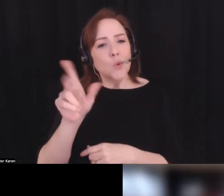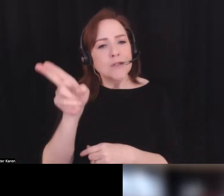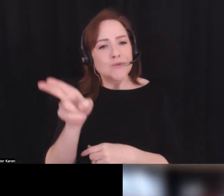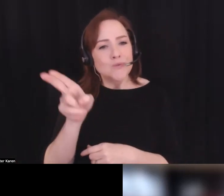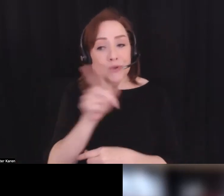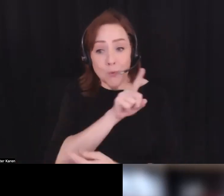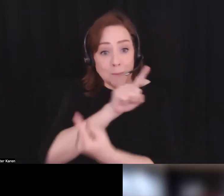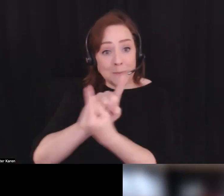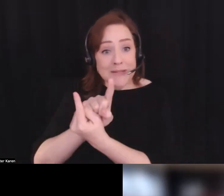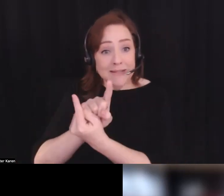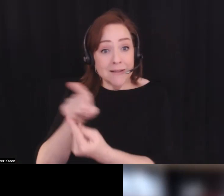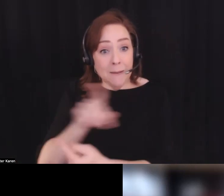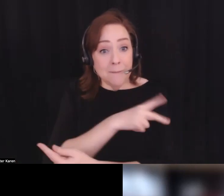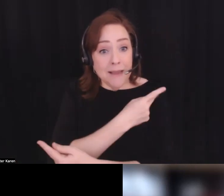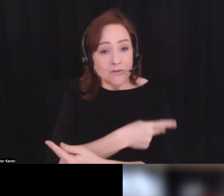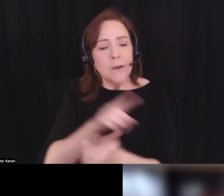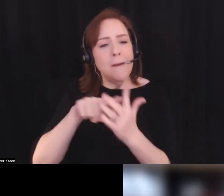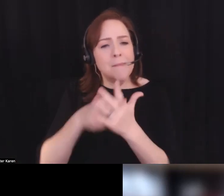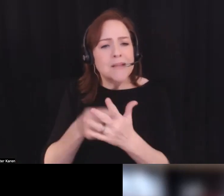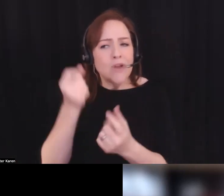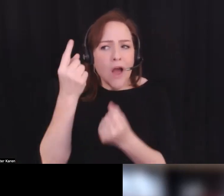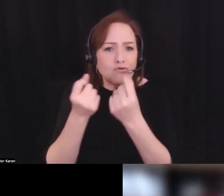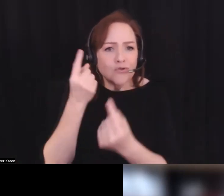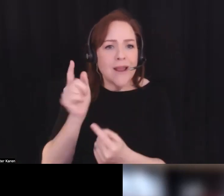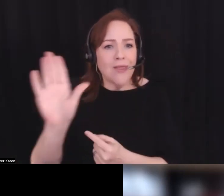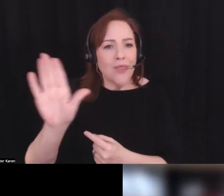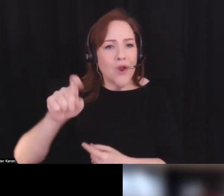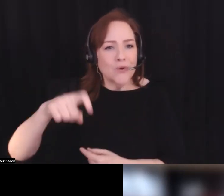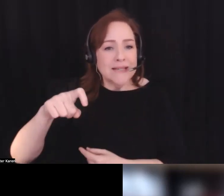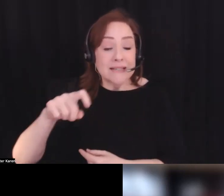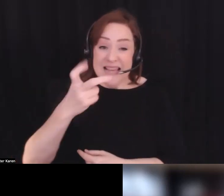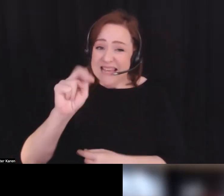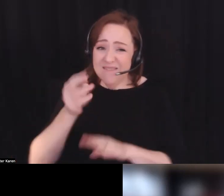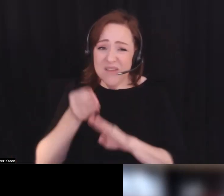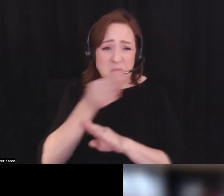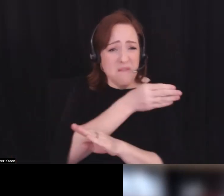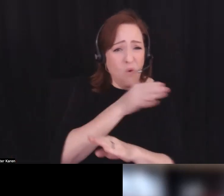begin to understand what their needs are but even before that preparation is key.